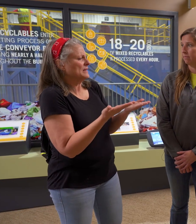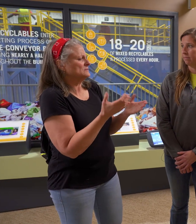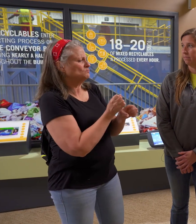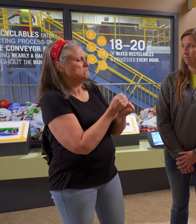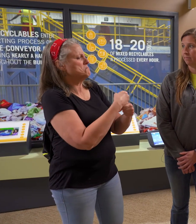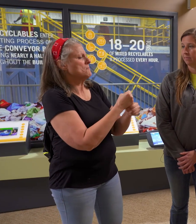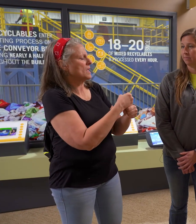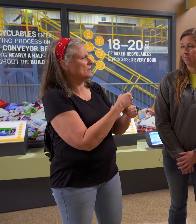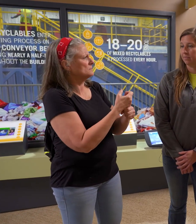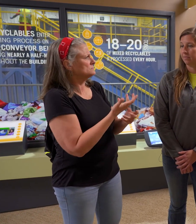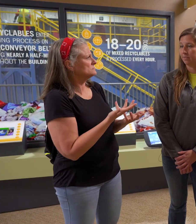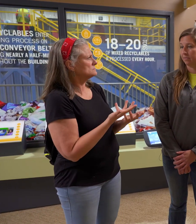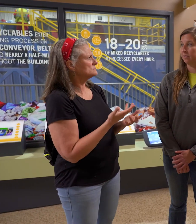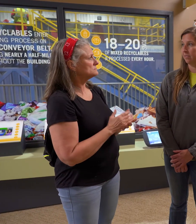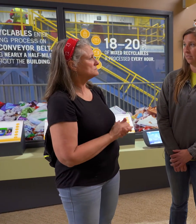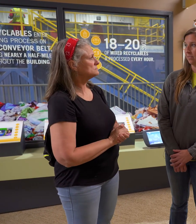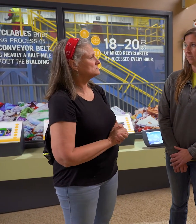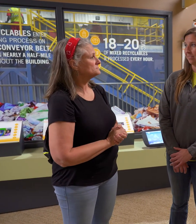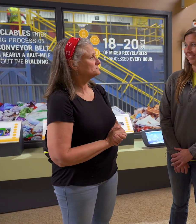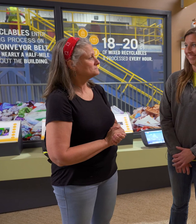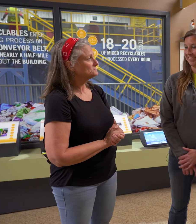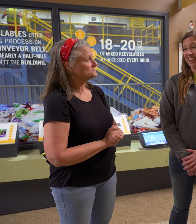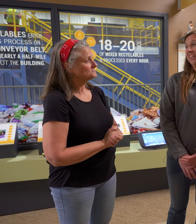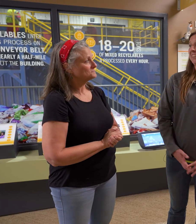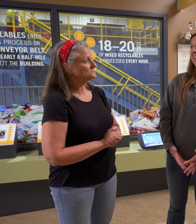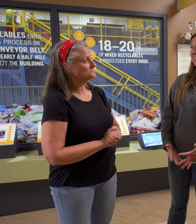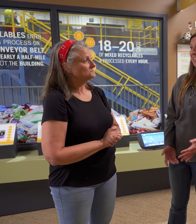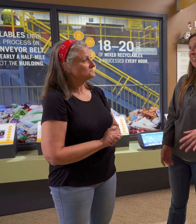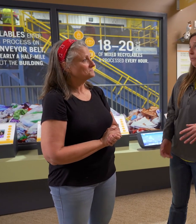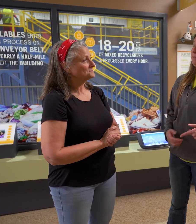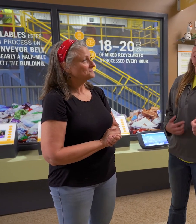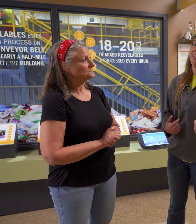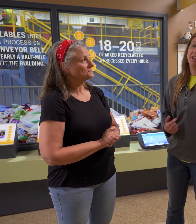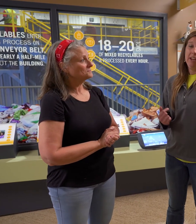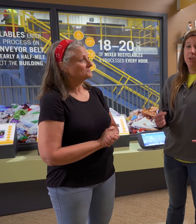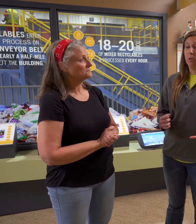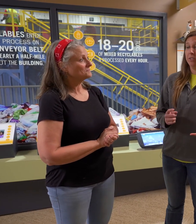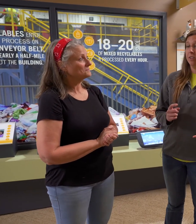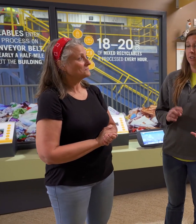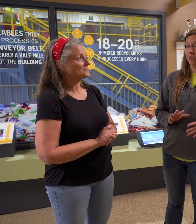So what kind of things can be made from the recycled materials? Lots of things, we can make old or- uh,